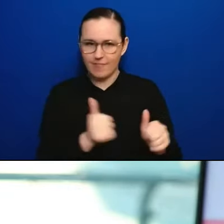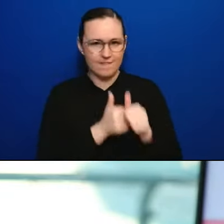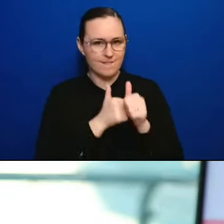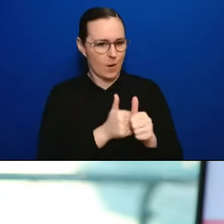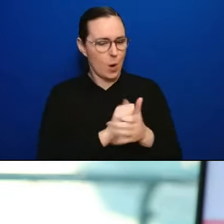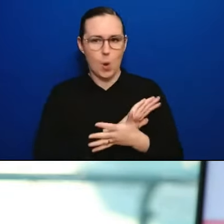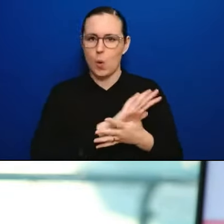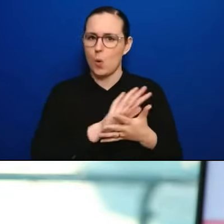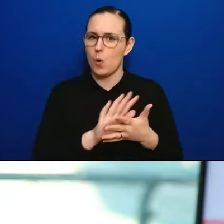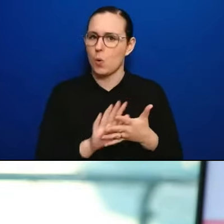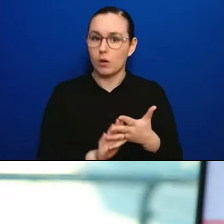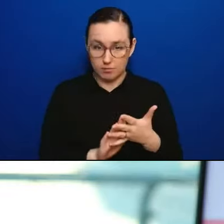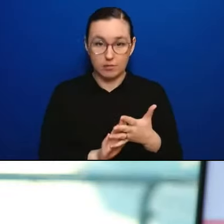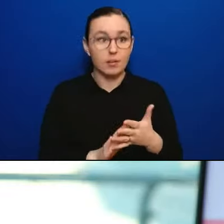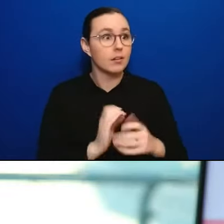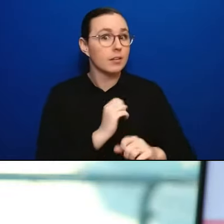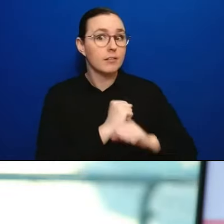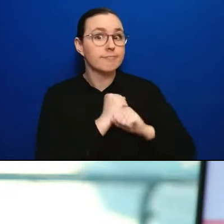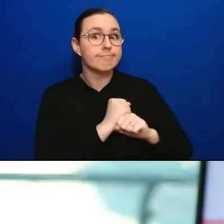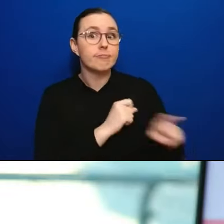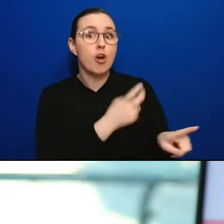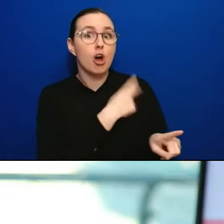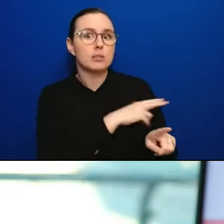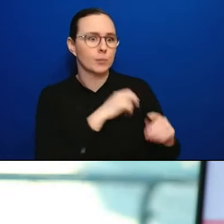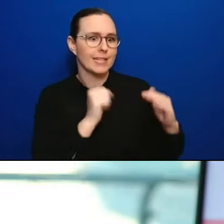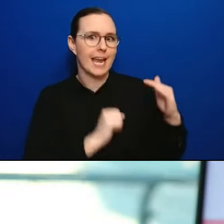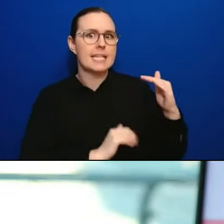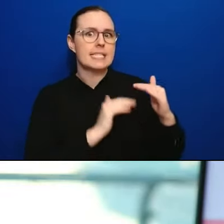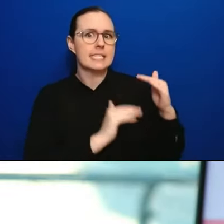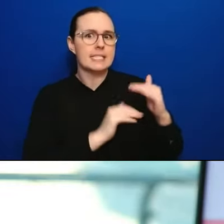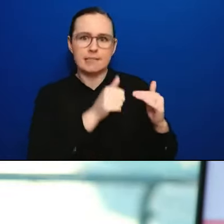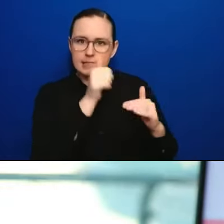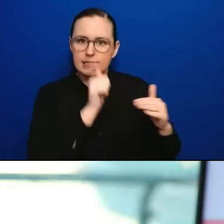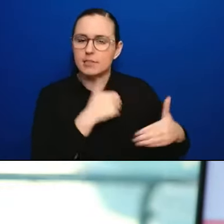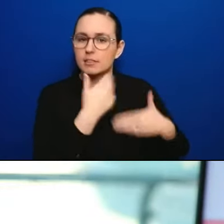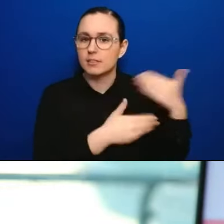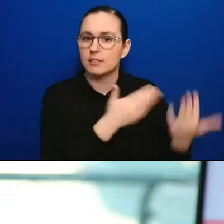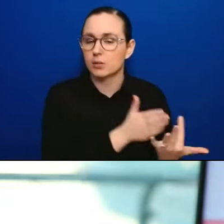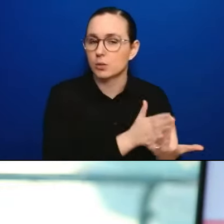That's why we all need to continue to do the measures we're doing to protect our